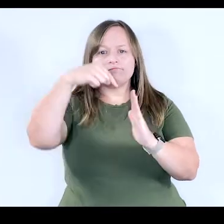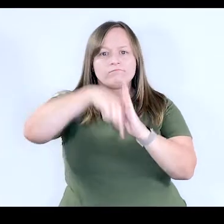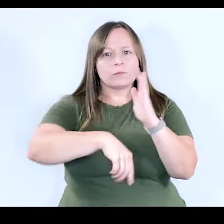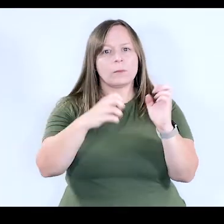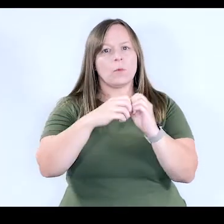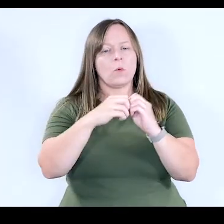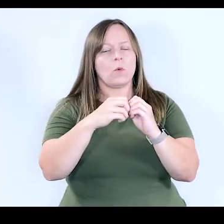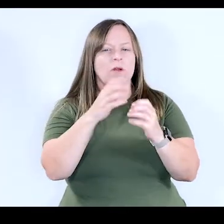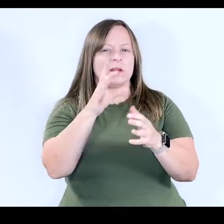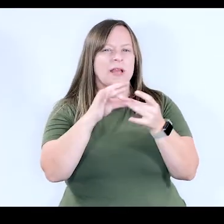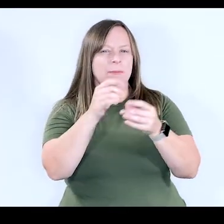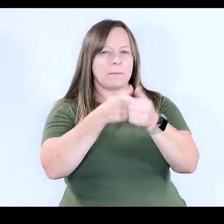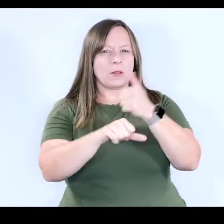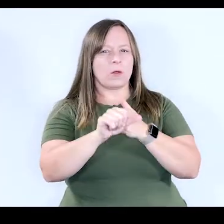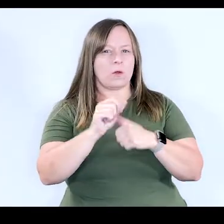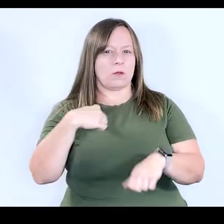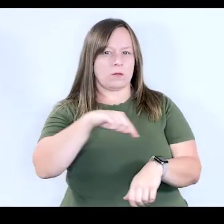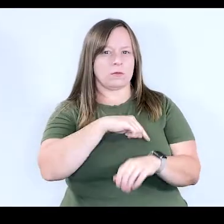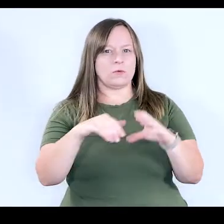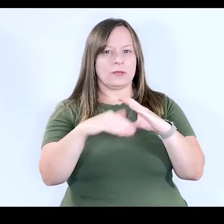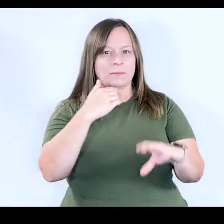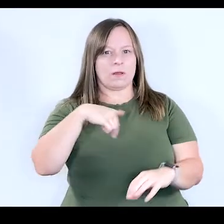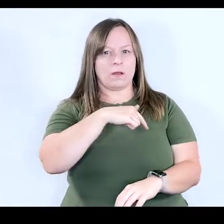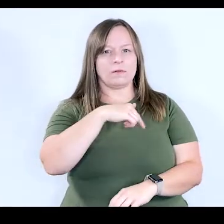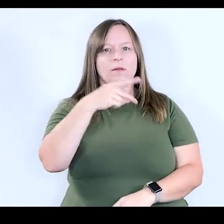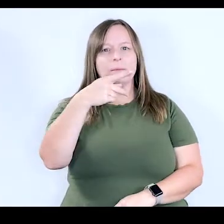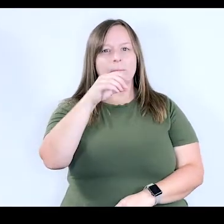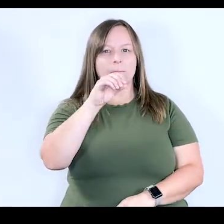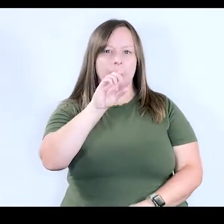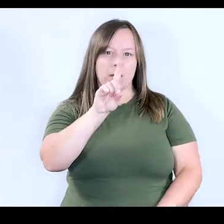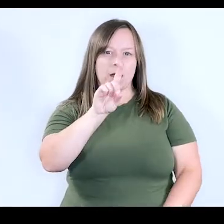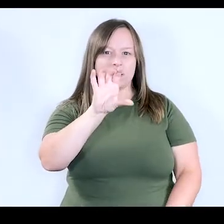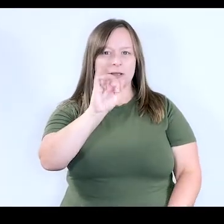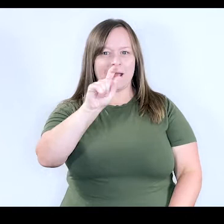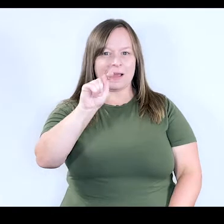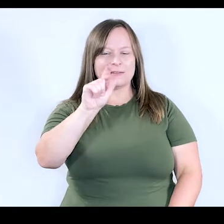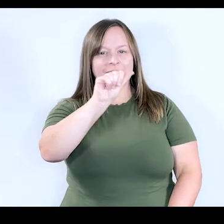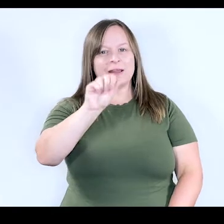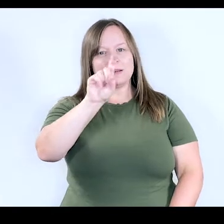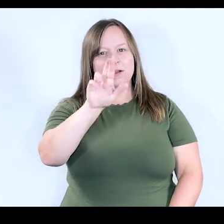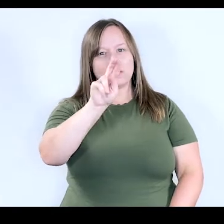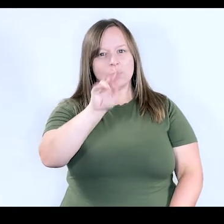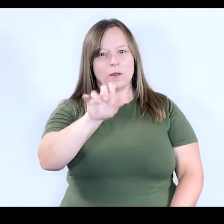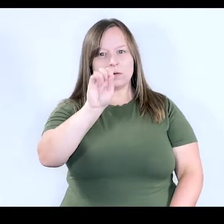please comment below, or email us at podcast@drny.org.